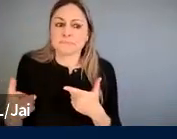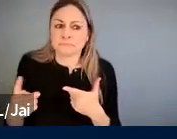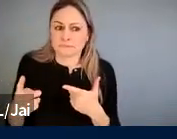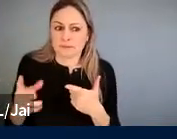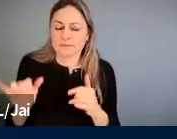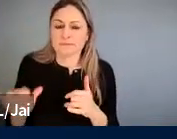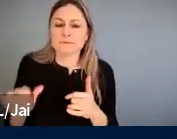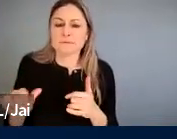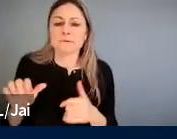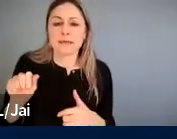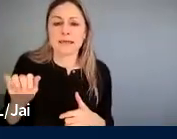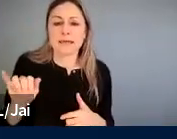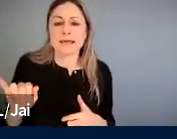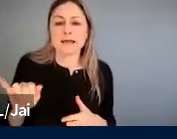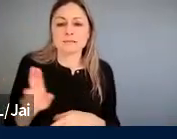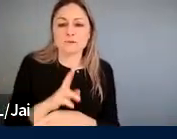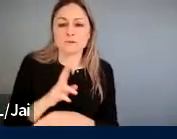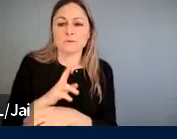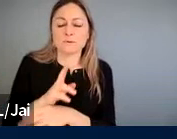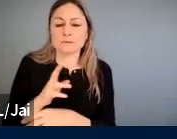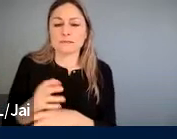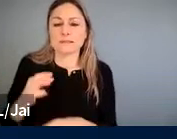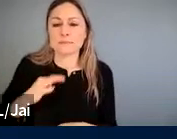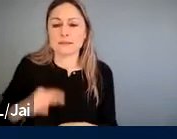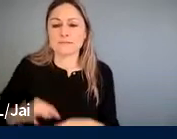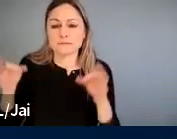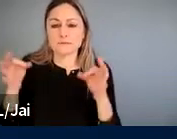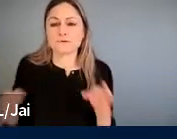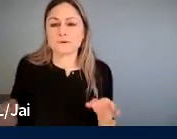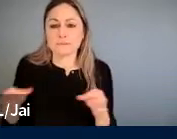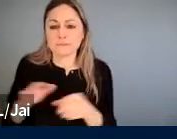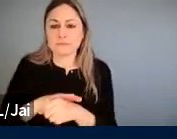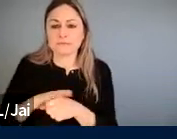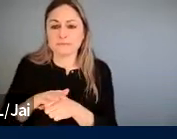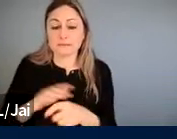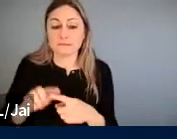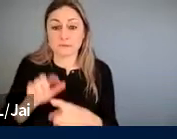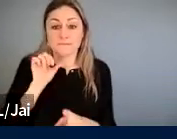utilized in the benefits determination space is fraud detection and benefits